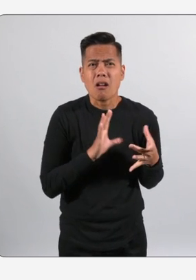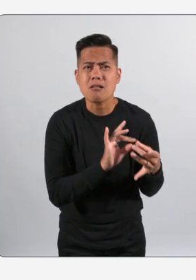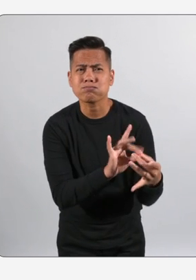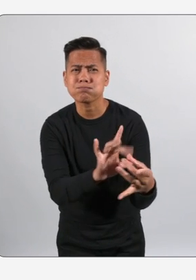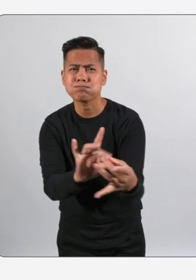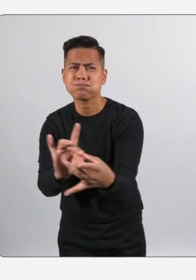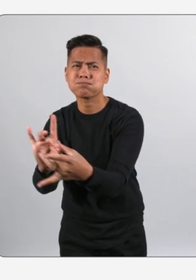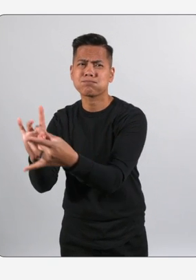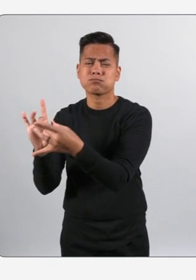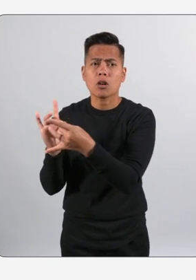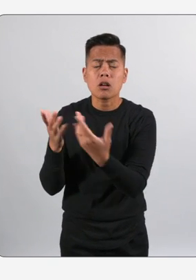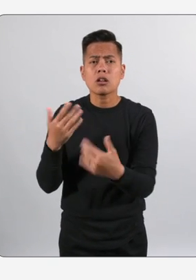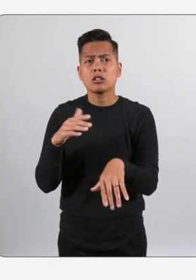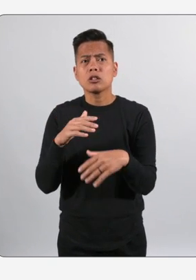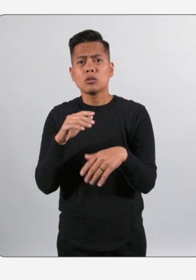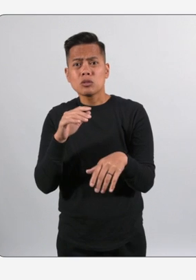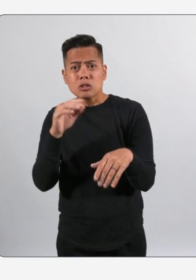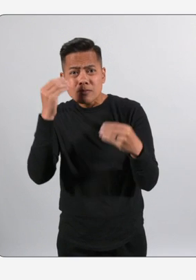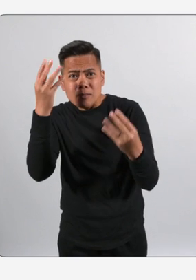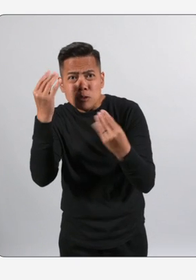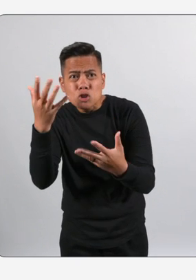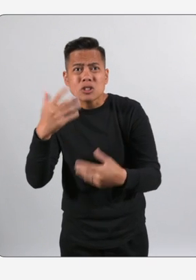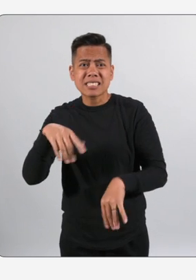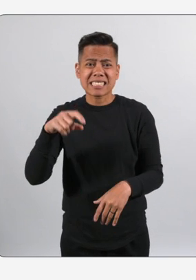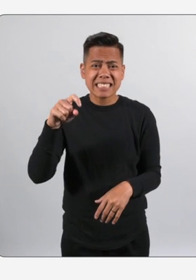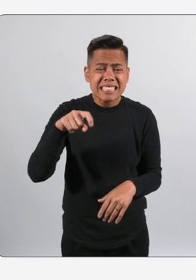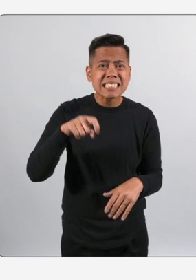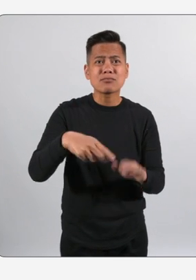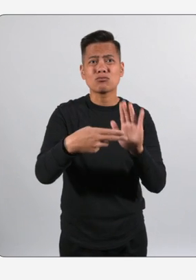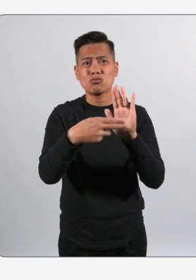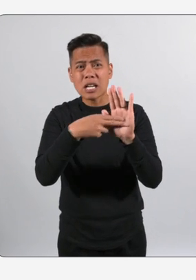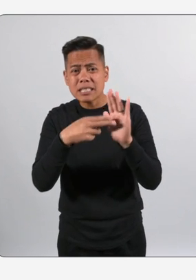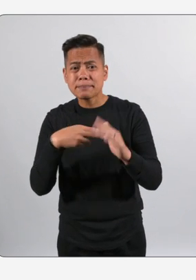with the information they needed and, with brands and businesses around the world.